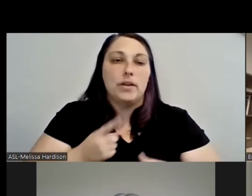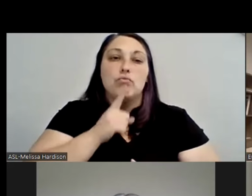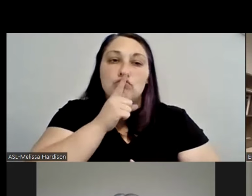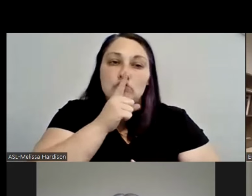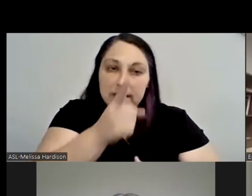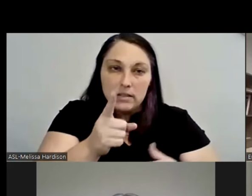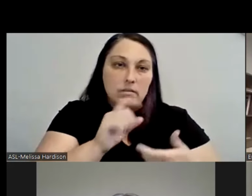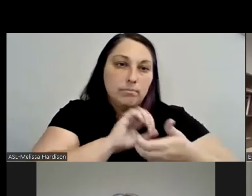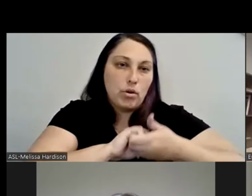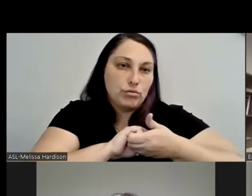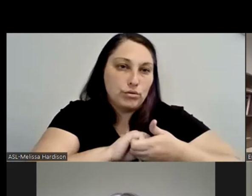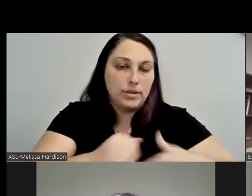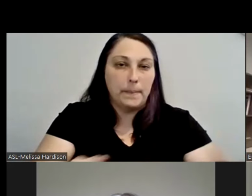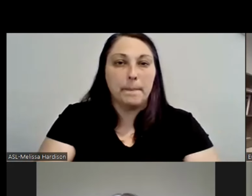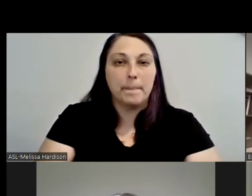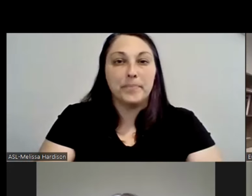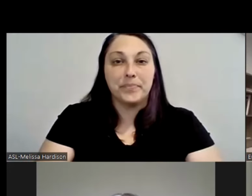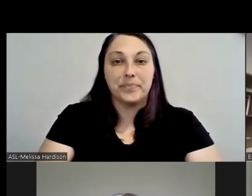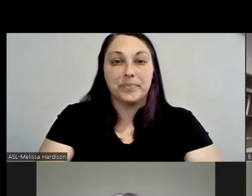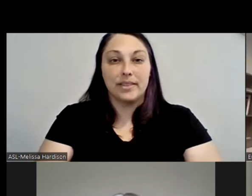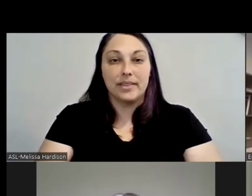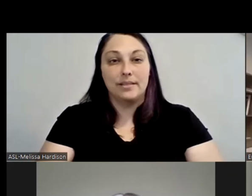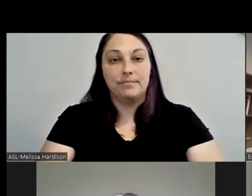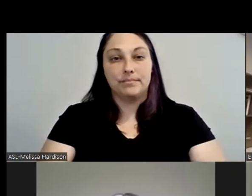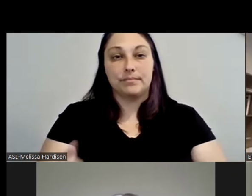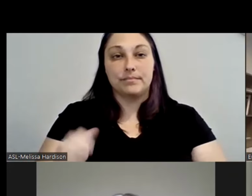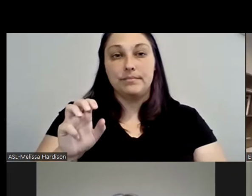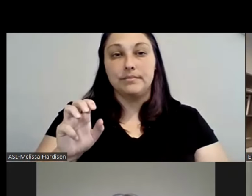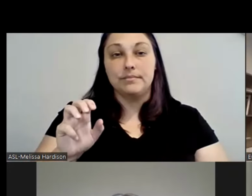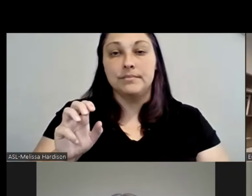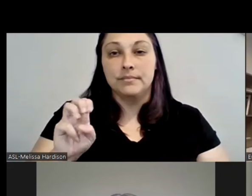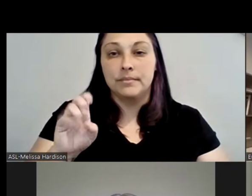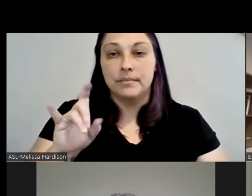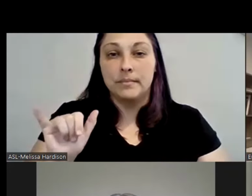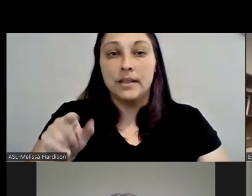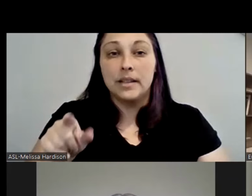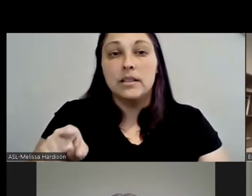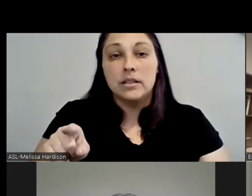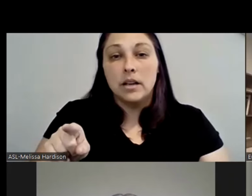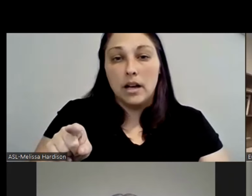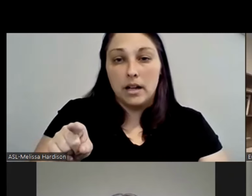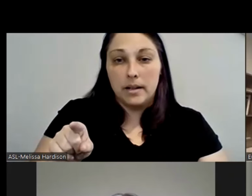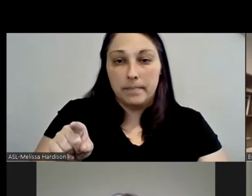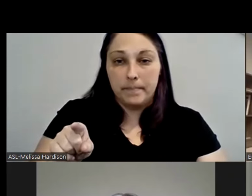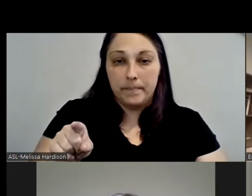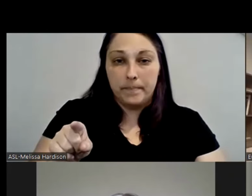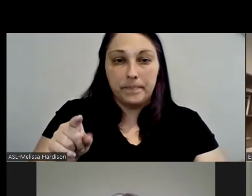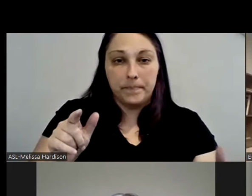housekeeping items. So, this meeting is being recorded. By staying to participate, you are consenting to the recording.